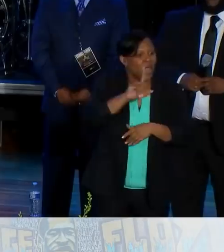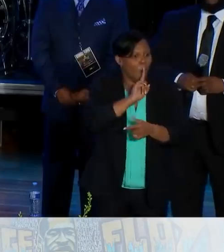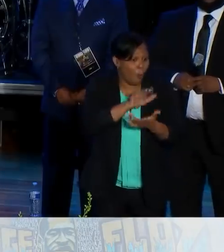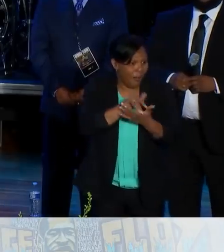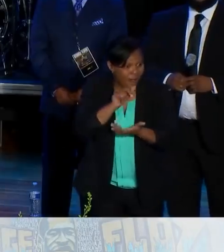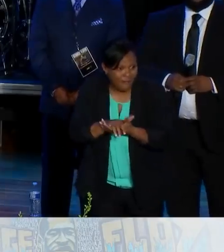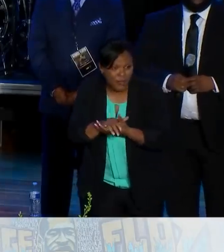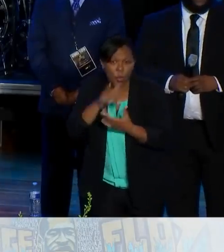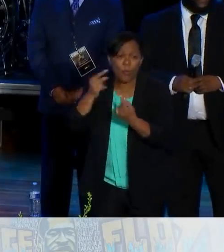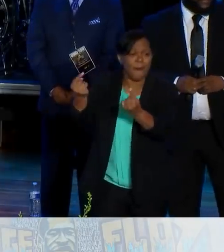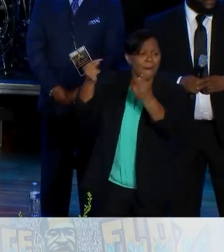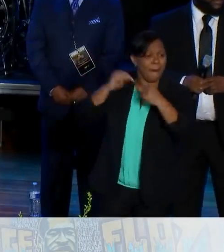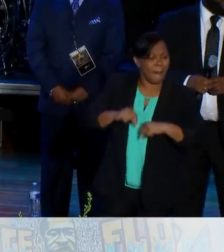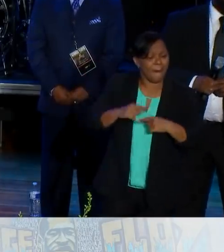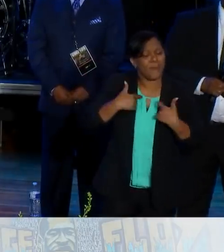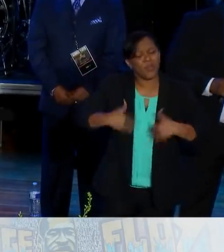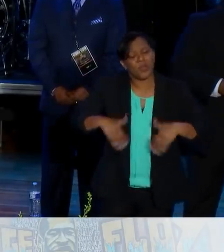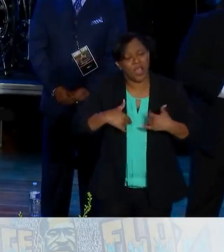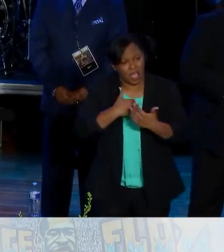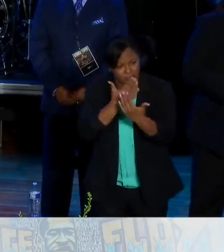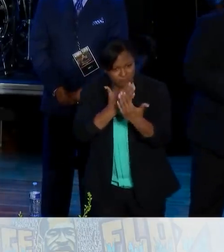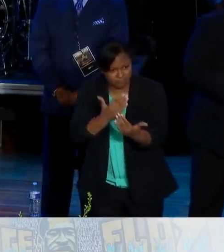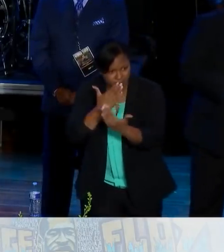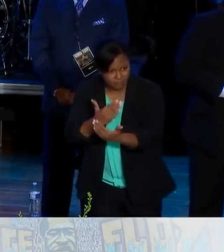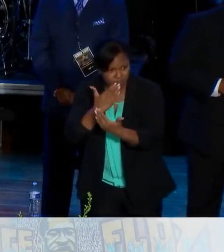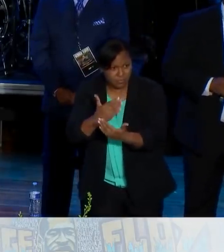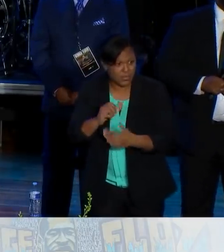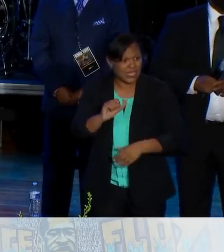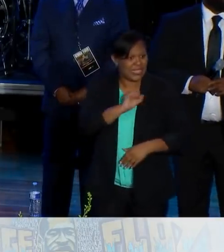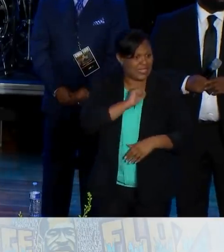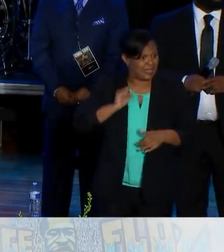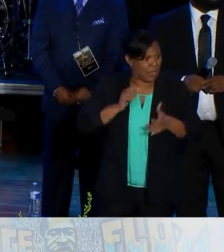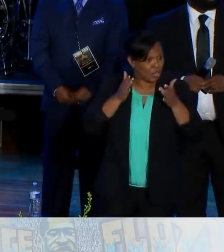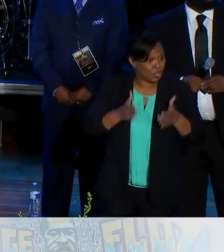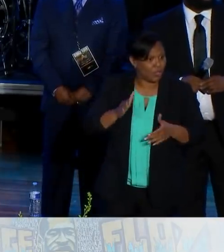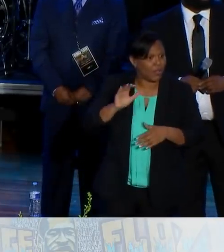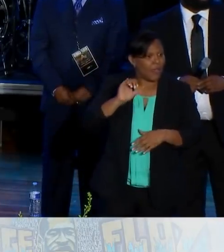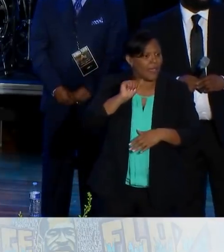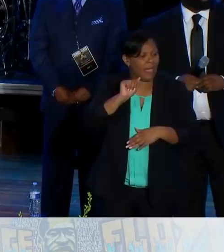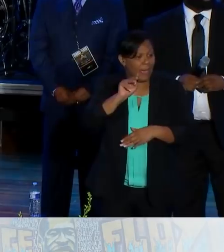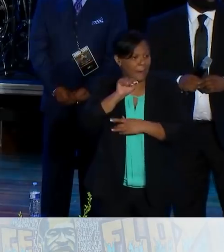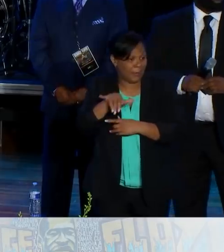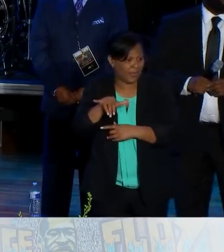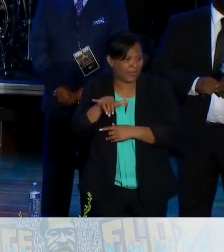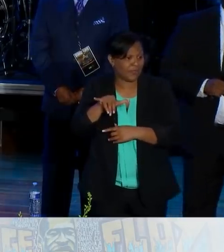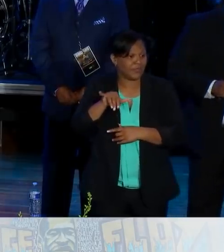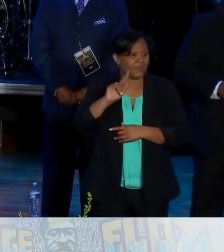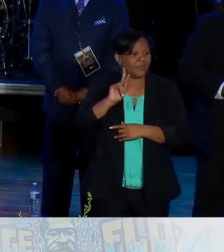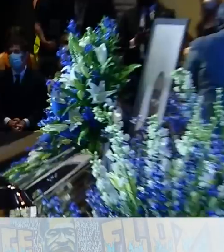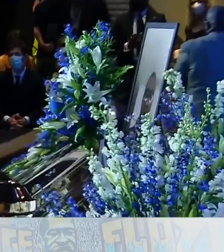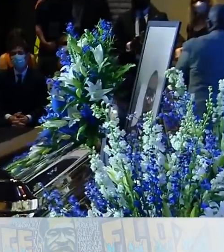I WANT TO THANK THE MAYOR AND THE GOVERNOR AND THEIR BRIDES